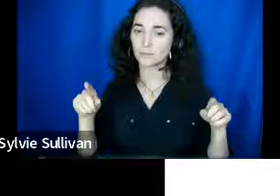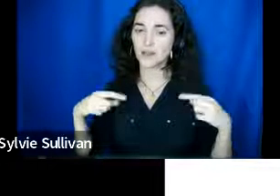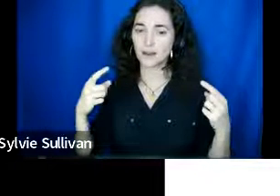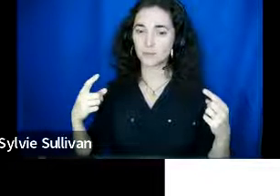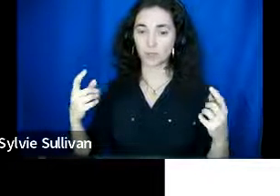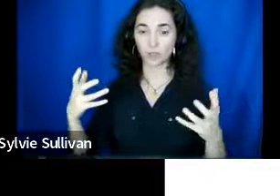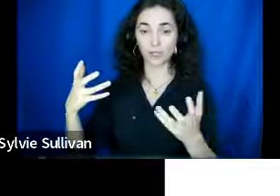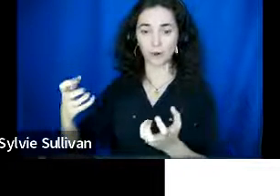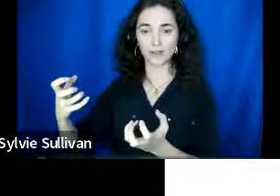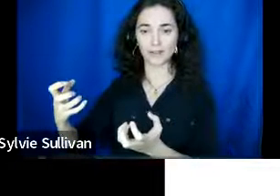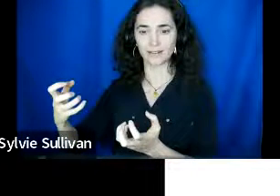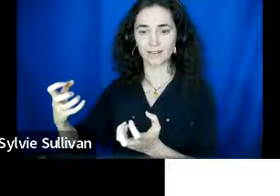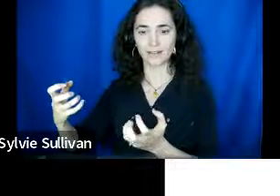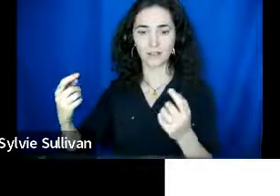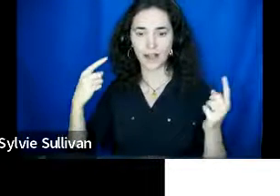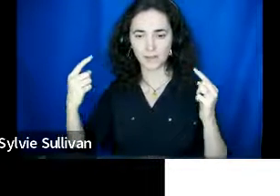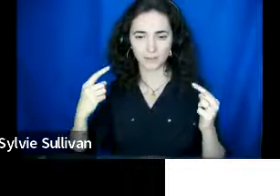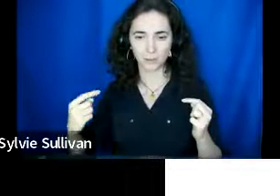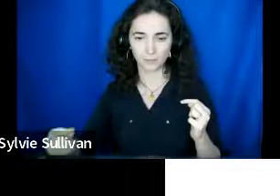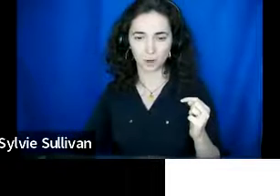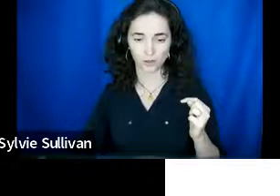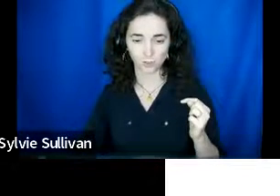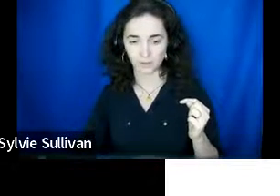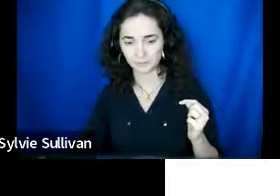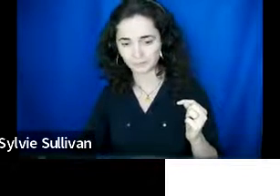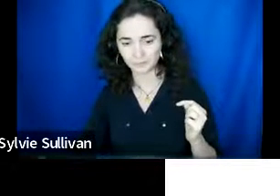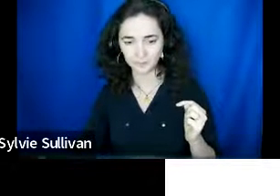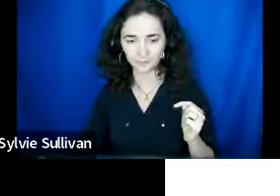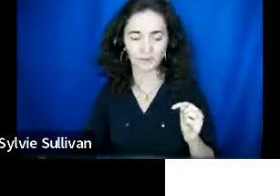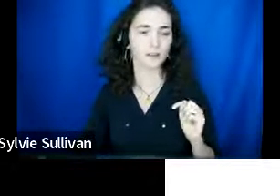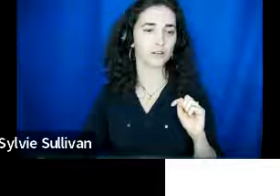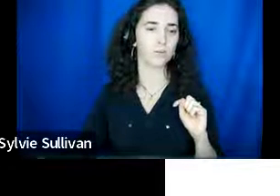It's just sometimes the the learning is not happening in the right part of the brain.